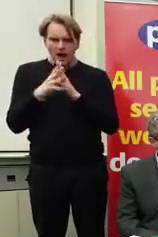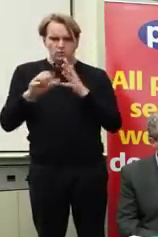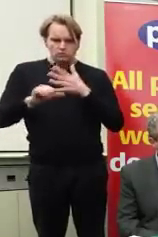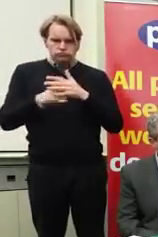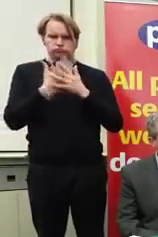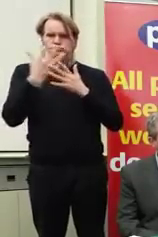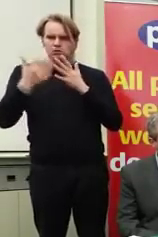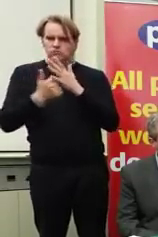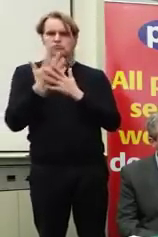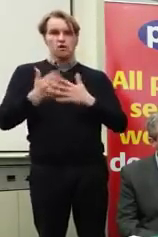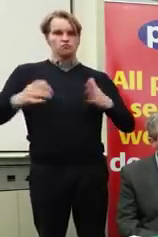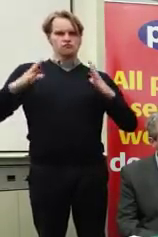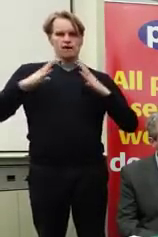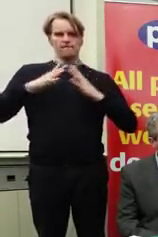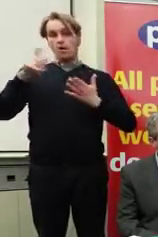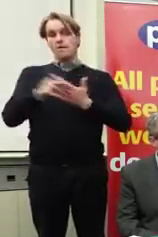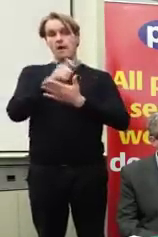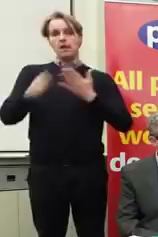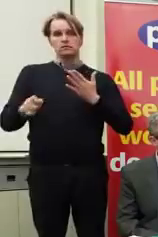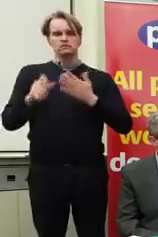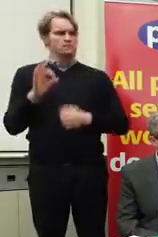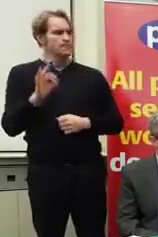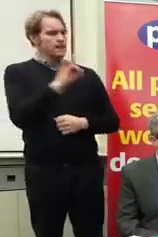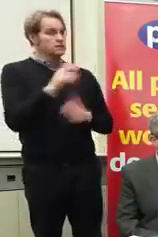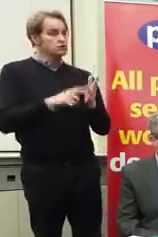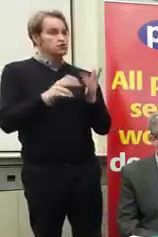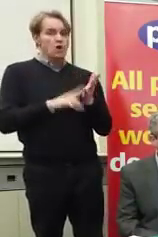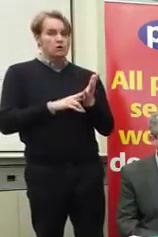ballot be necessary. John it's clearly been a busy day for you today with the spring